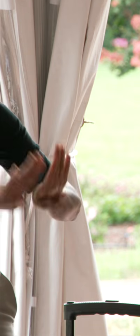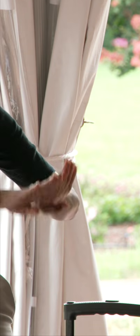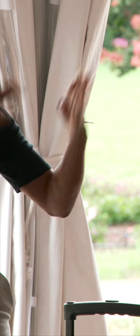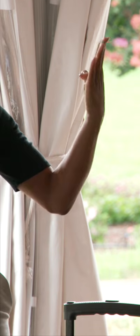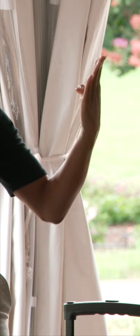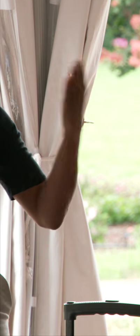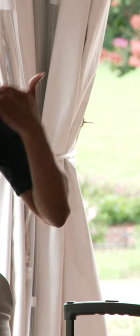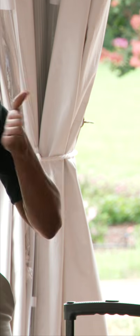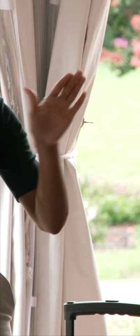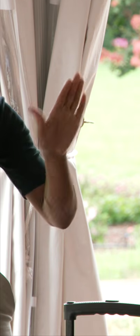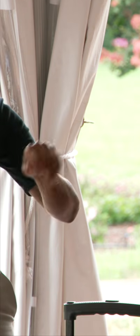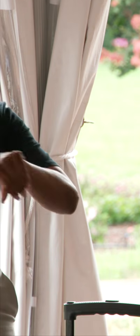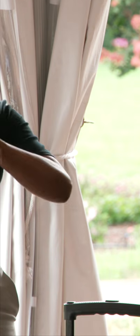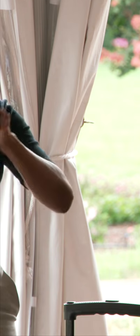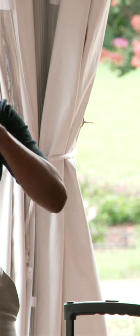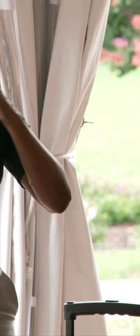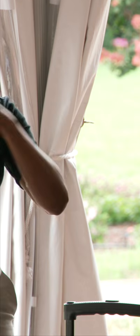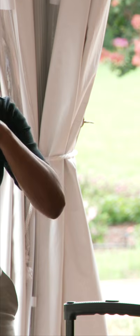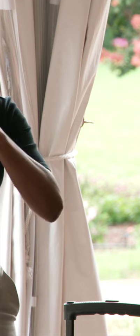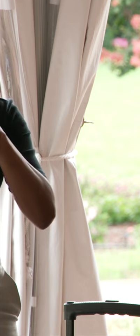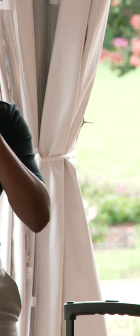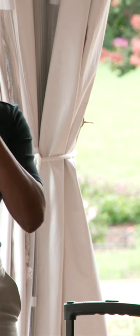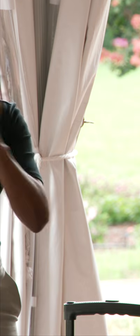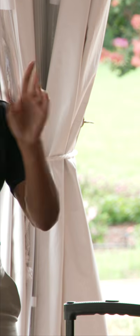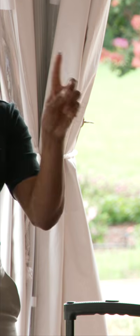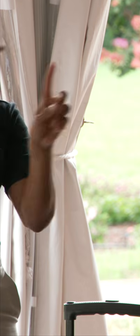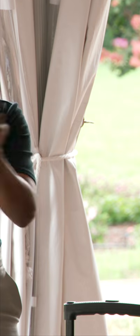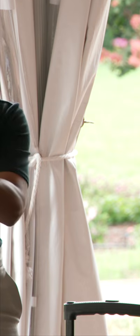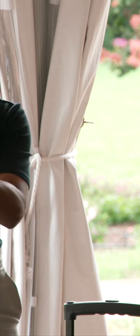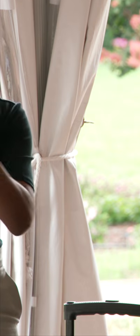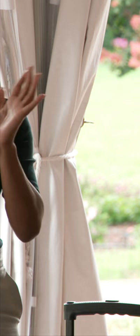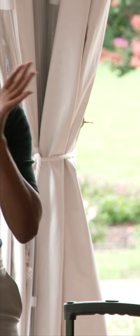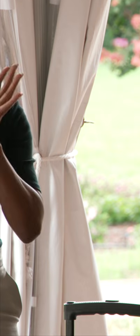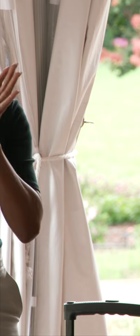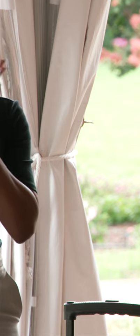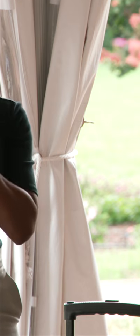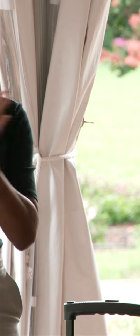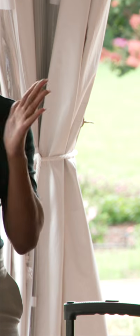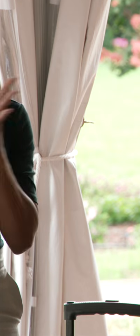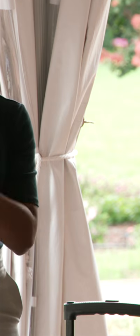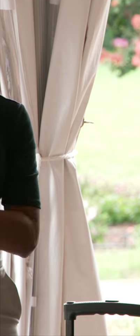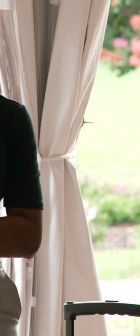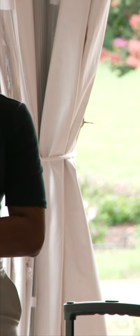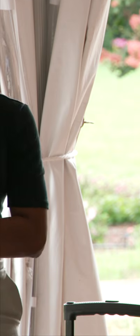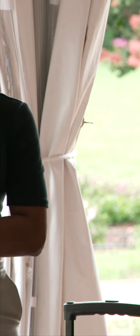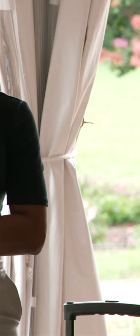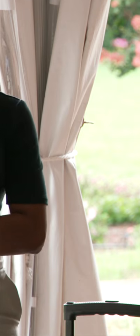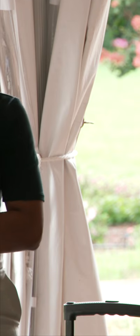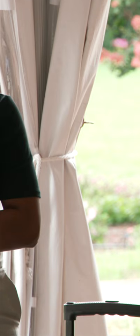ethical framework to ensure that studies like the USPHS untreated syphilis study would never happen